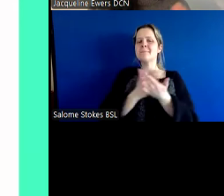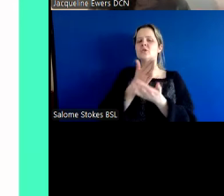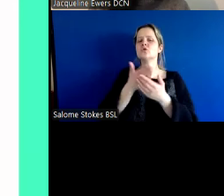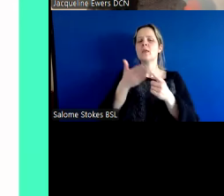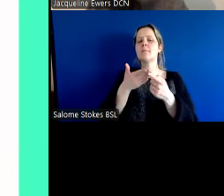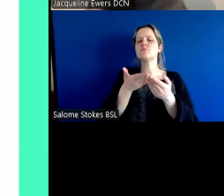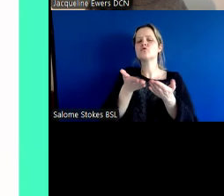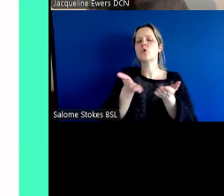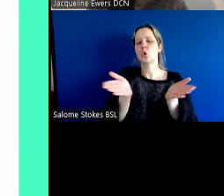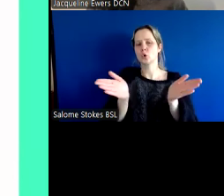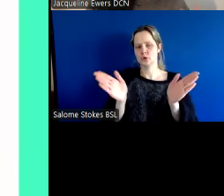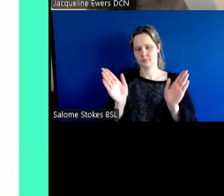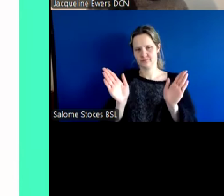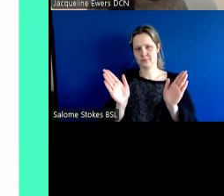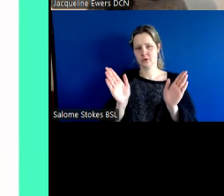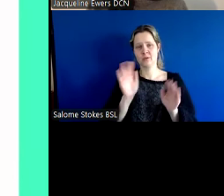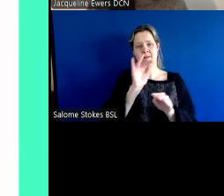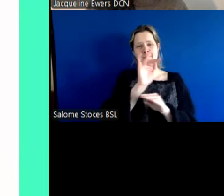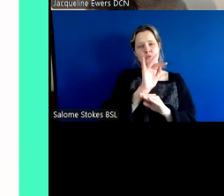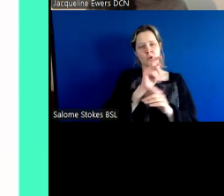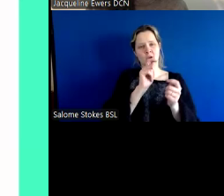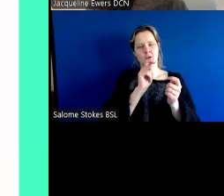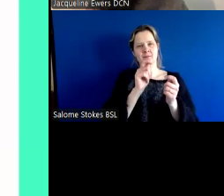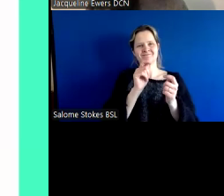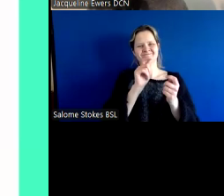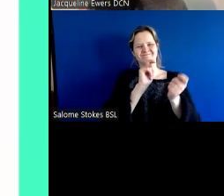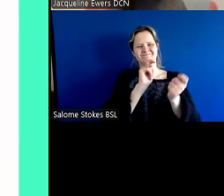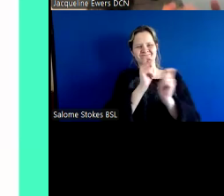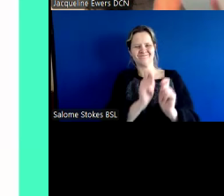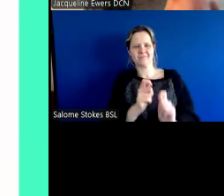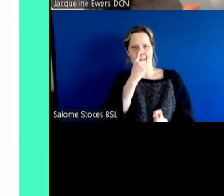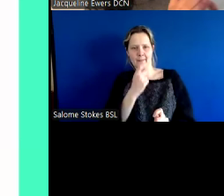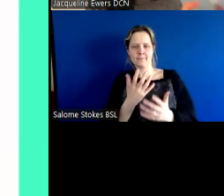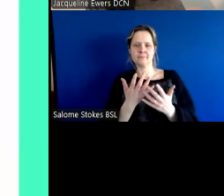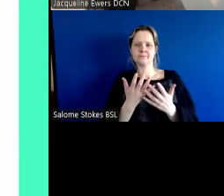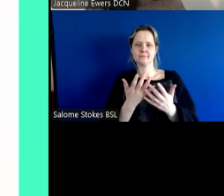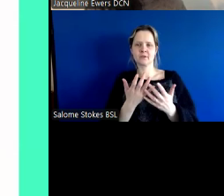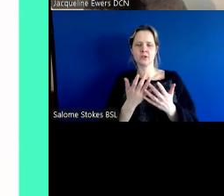to allow for your future variation, so you're future-proofed, so you haven't boxed yourself into a corner